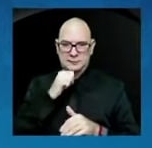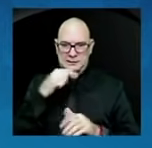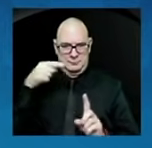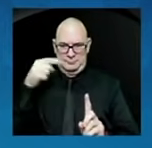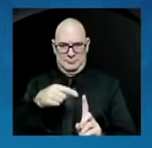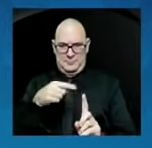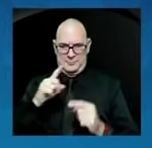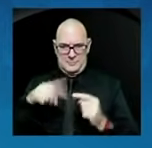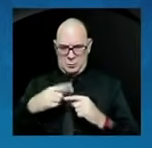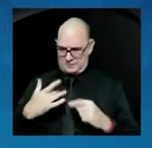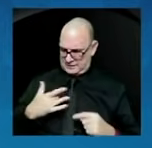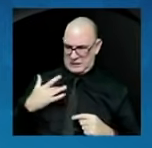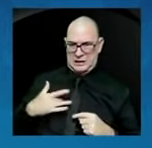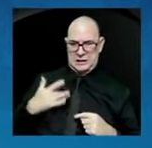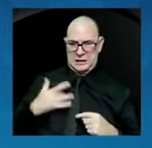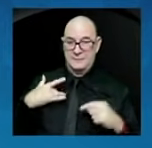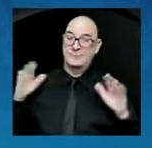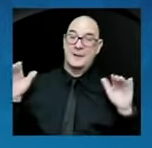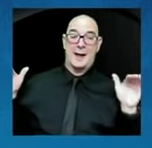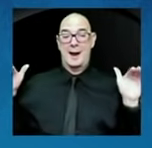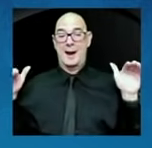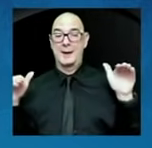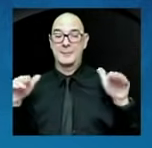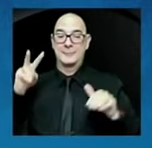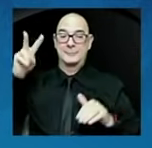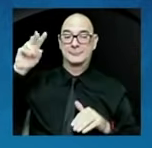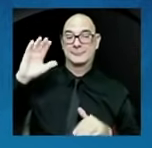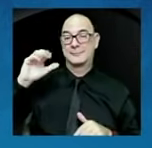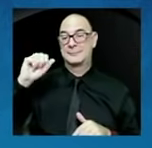FREEDOM. FREEDOM IS NOT JUST ABOUT THE